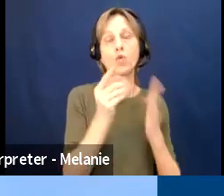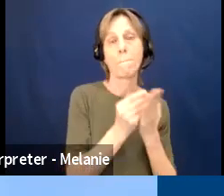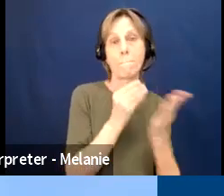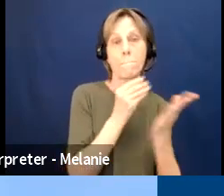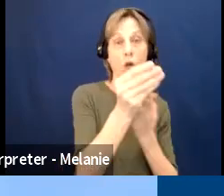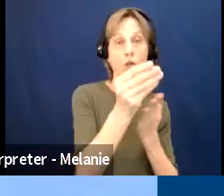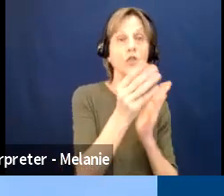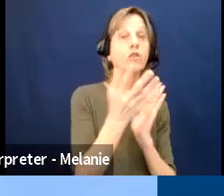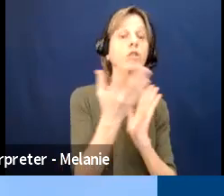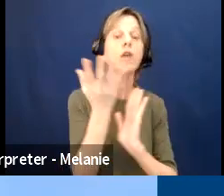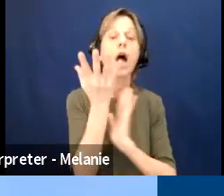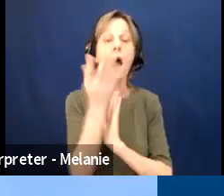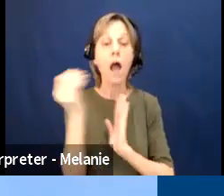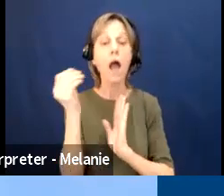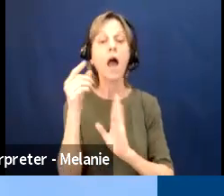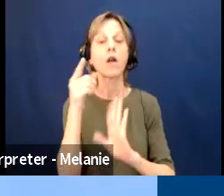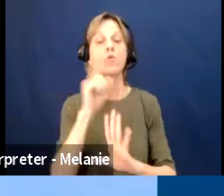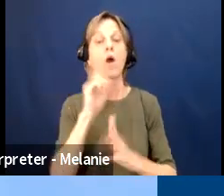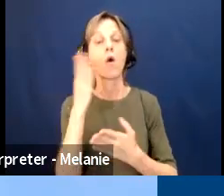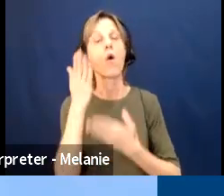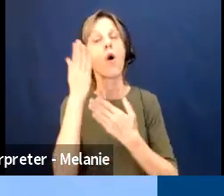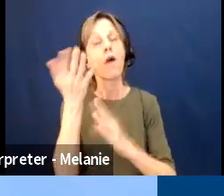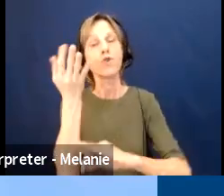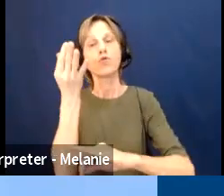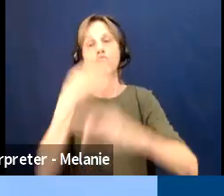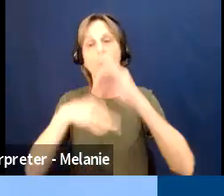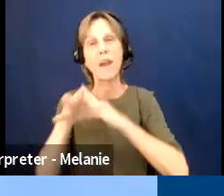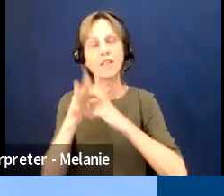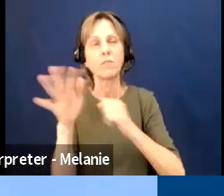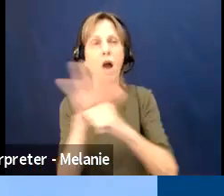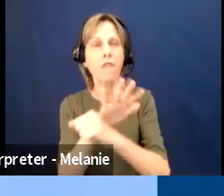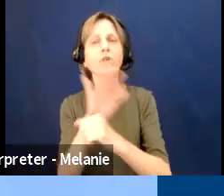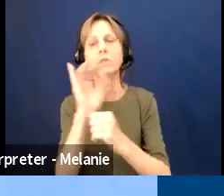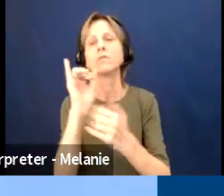that provides an inflation guard usually at least up to 20 percent to help you rebuild and place all